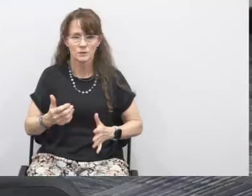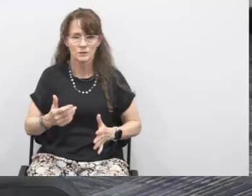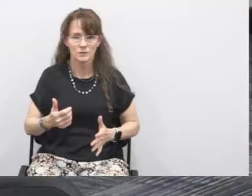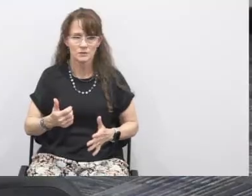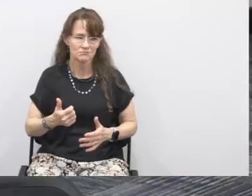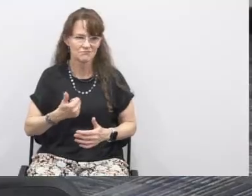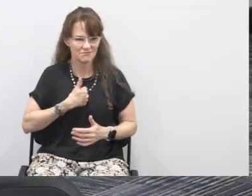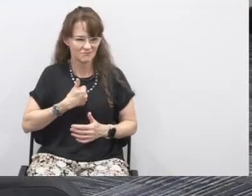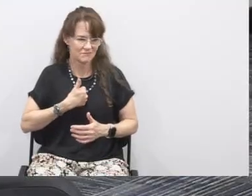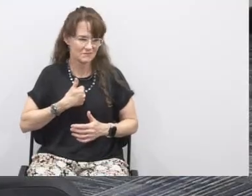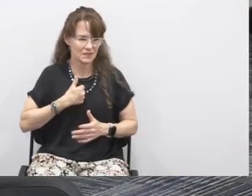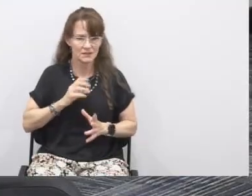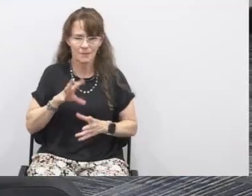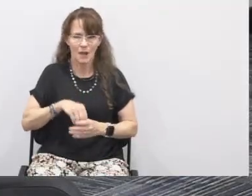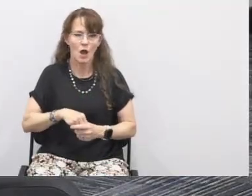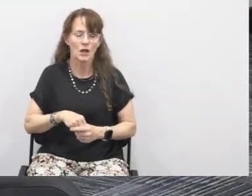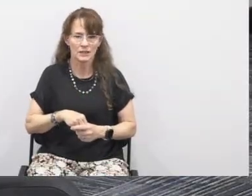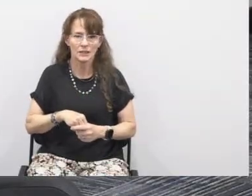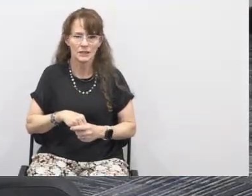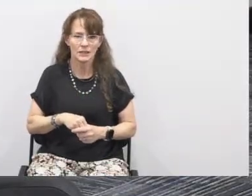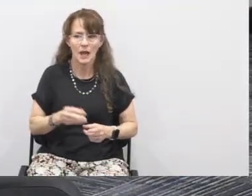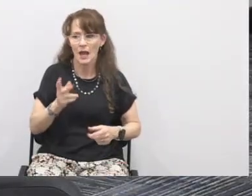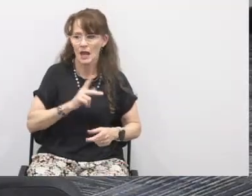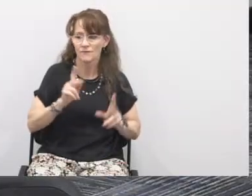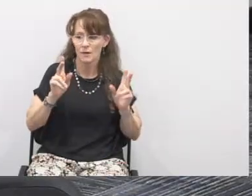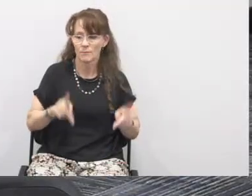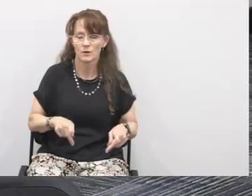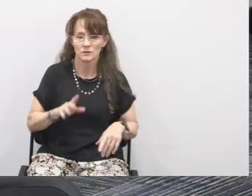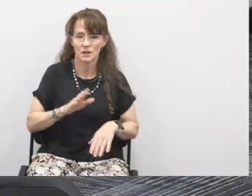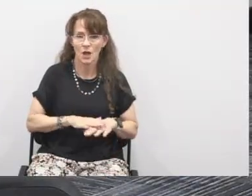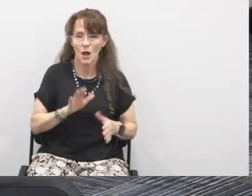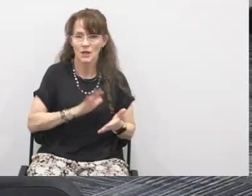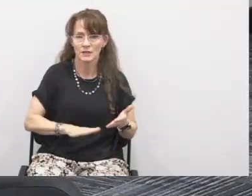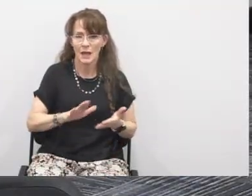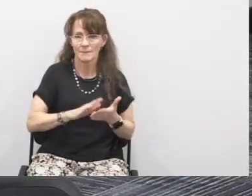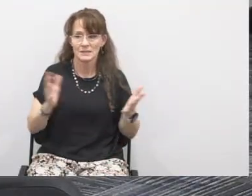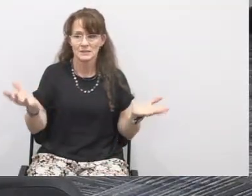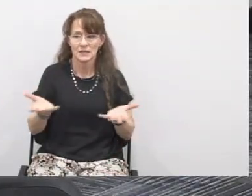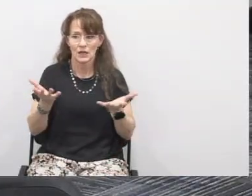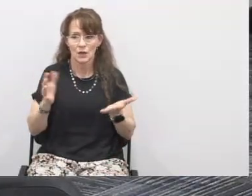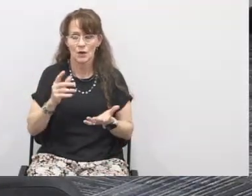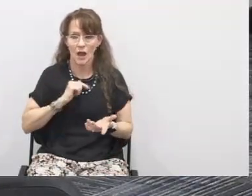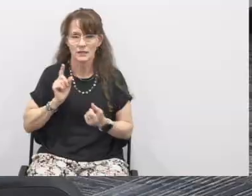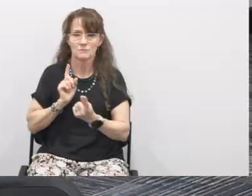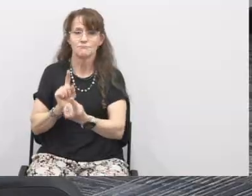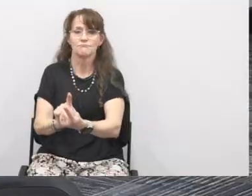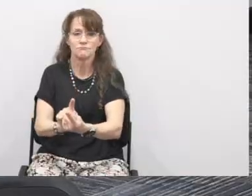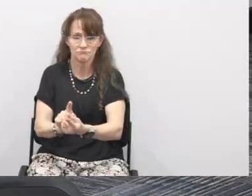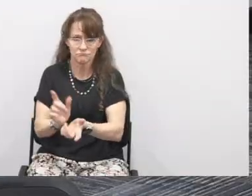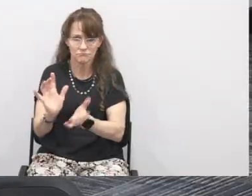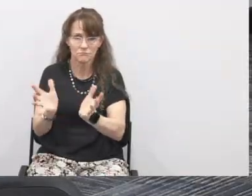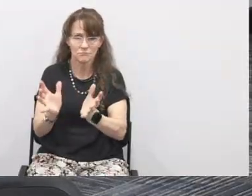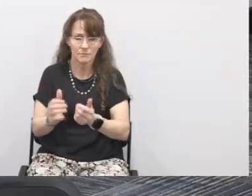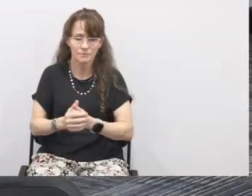we also look at I have a person on campus that I can go to. And so we wanted to make sure that everybody could identify their person.